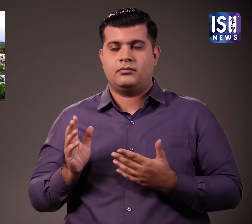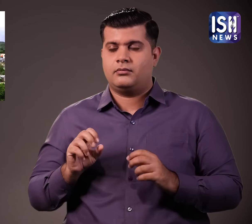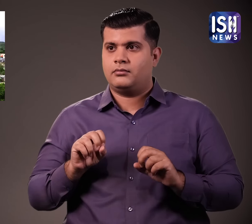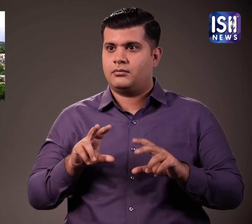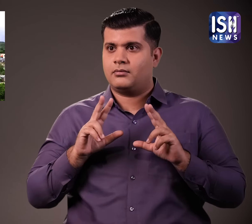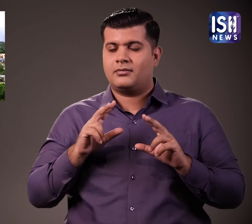Wow!